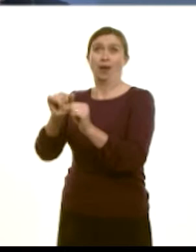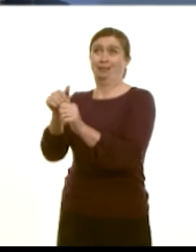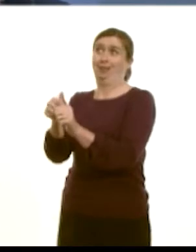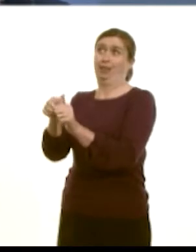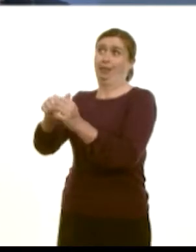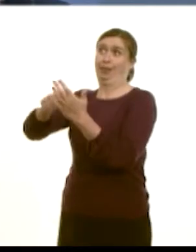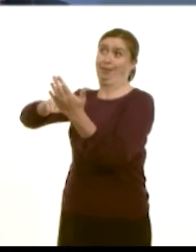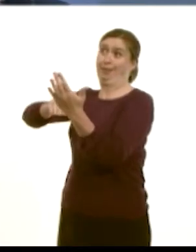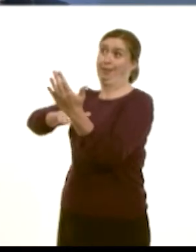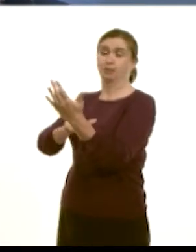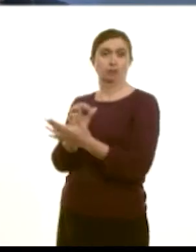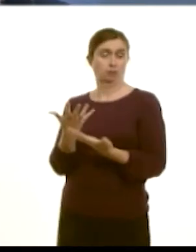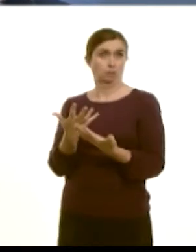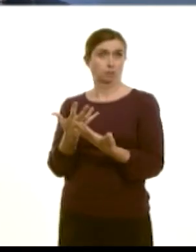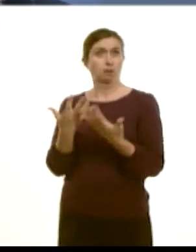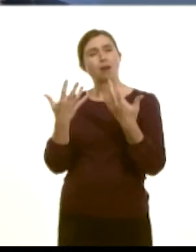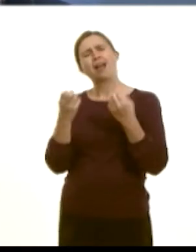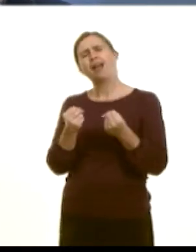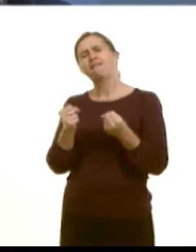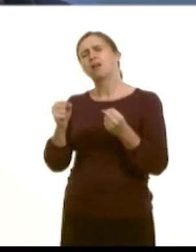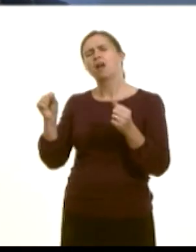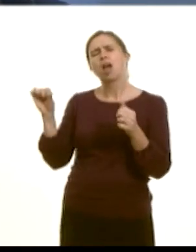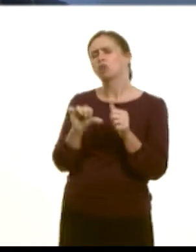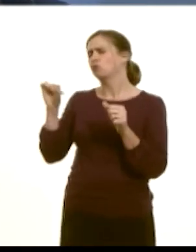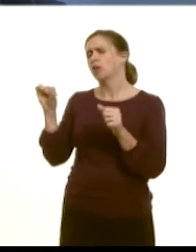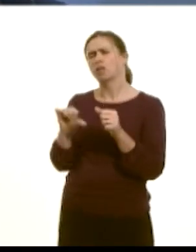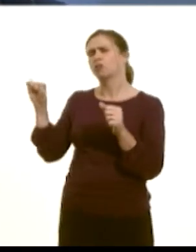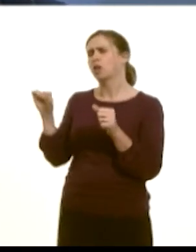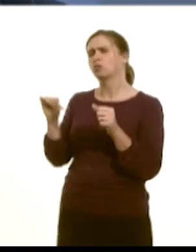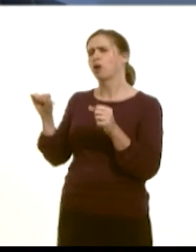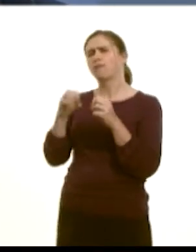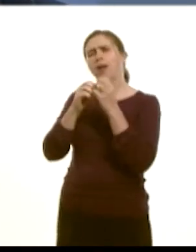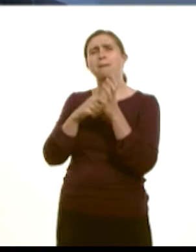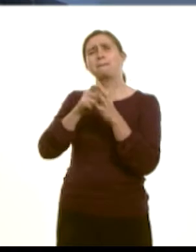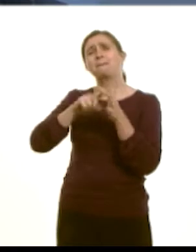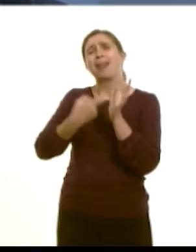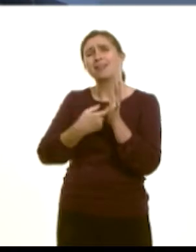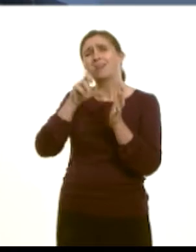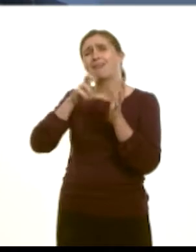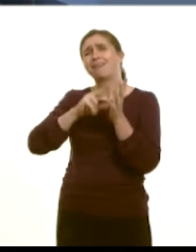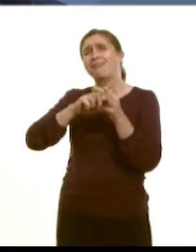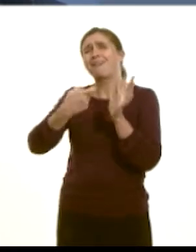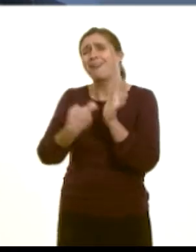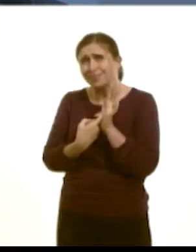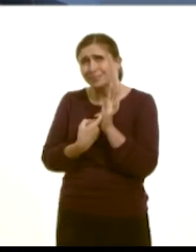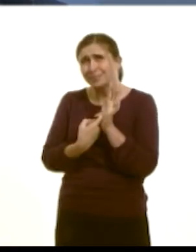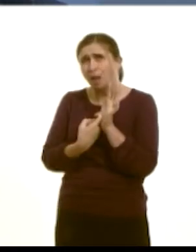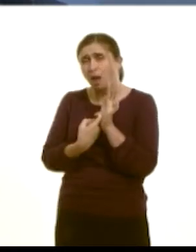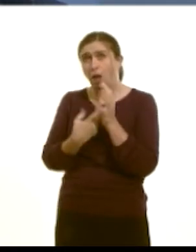It also said that there were hundredsóhundredsóof bladder cancer cases waiting for an appointment time.